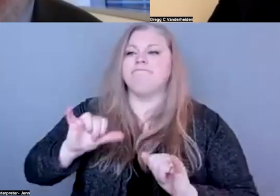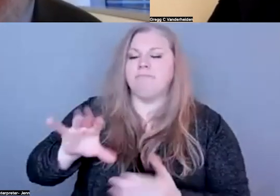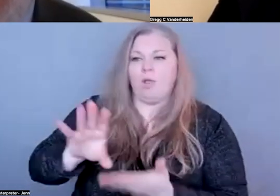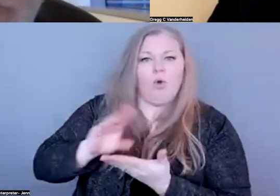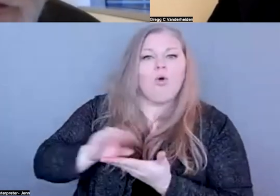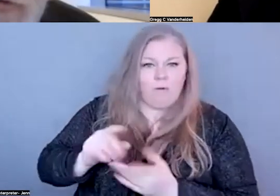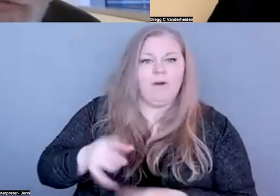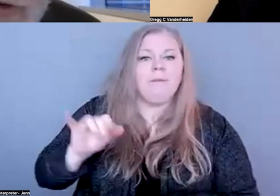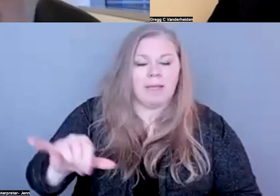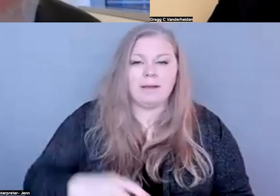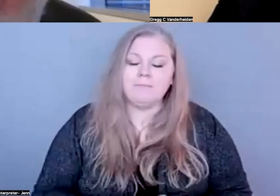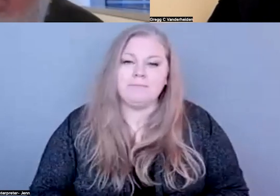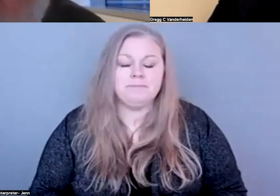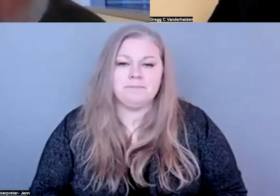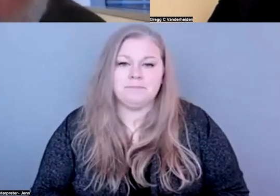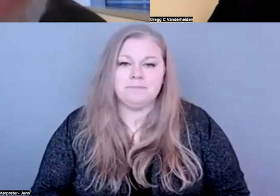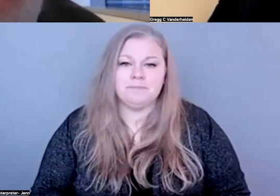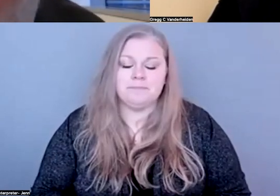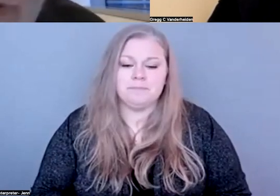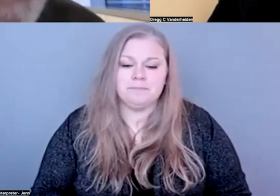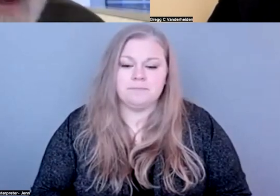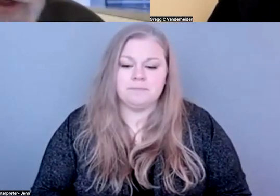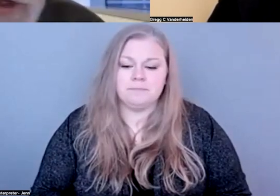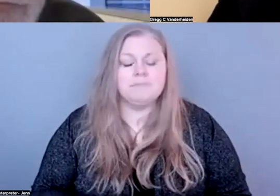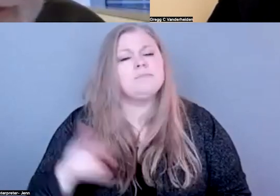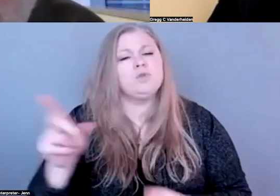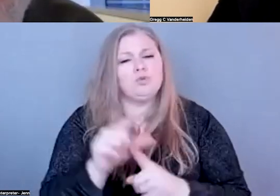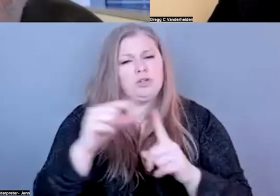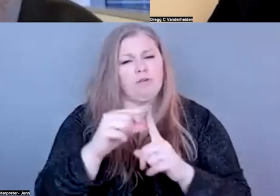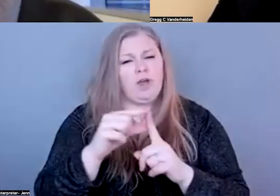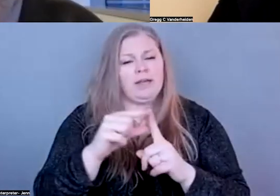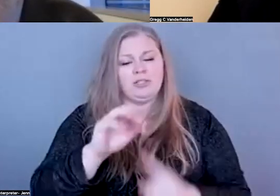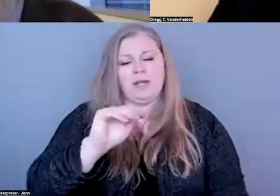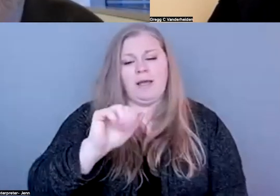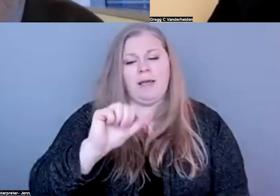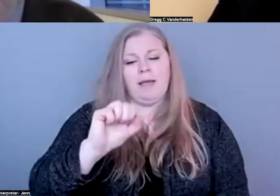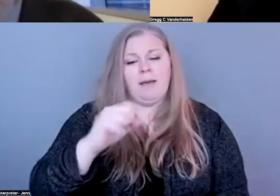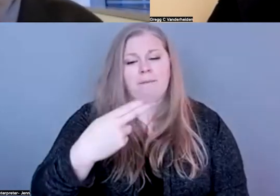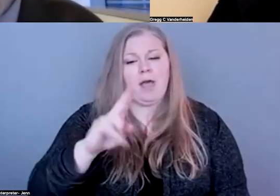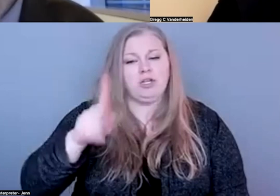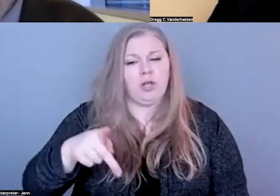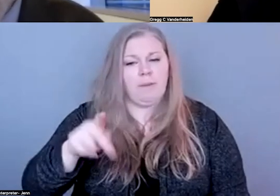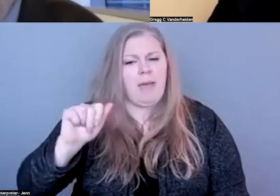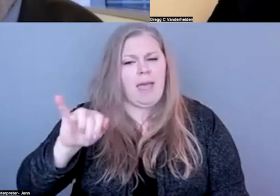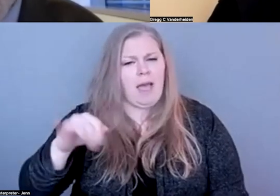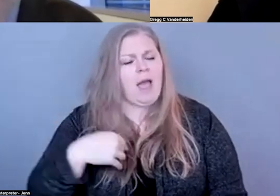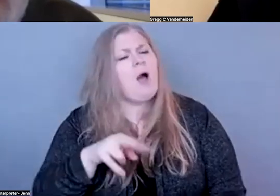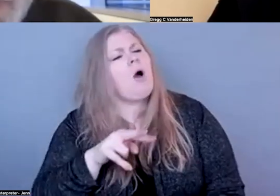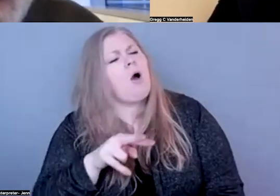Here, he used a very interesting phrase “mash-up AI”, which I thought we might want to adopt,